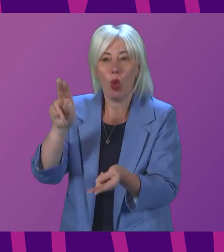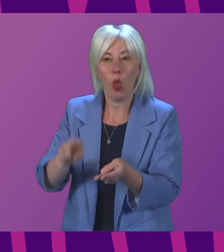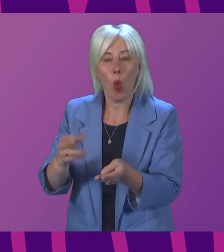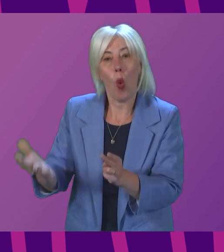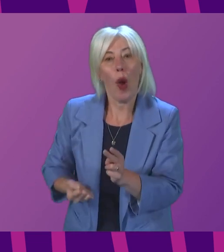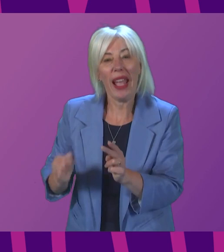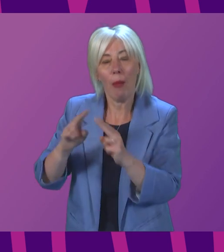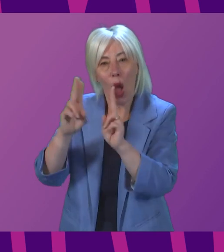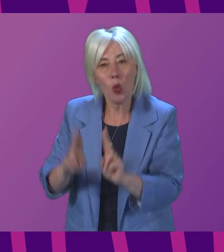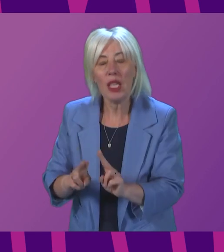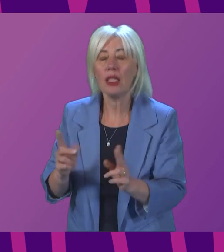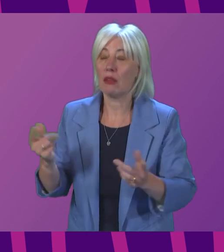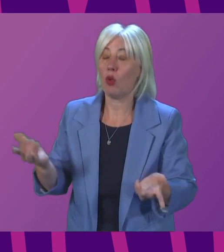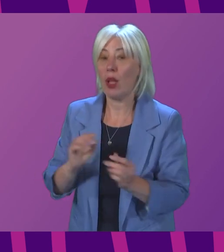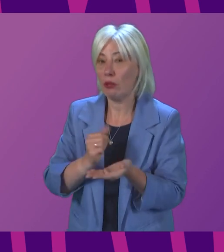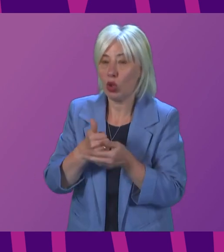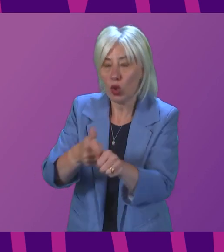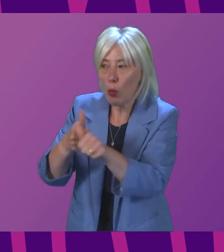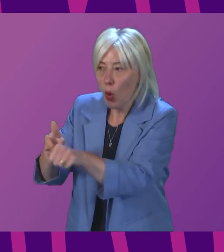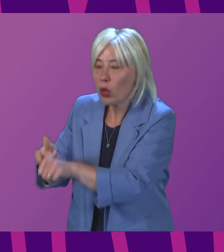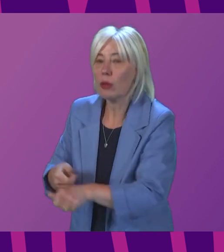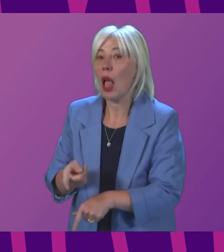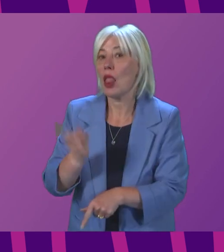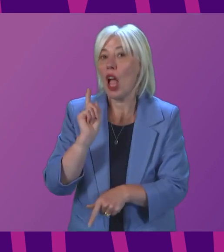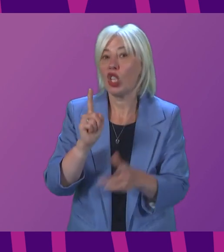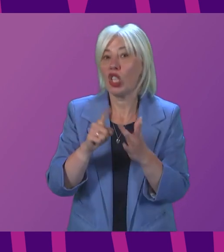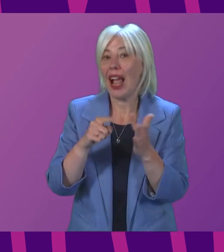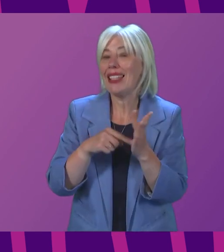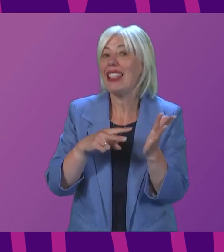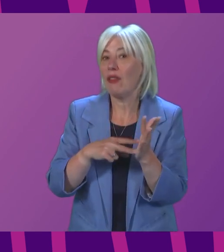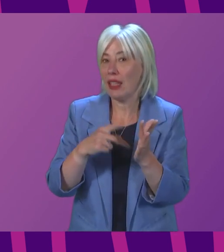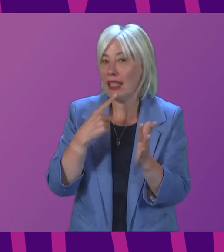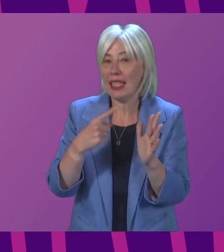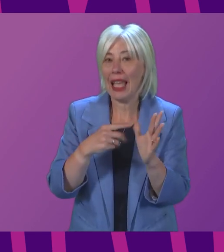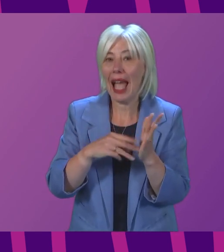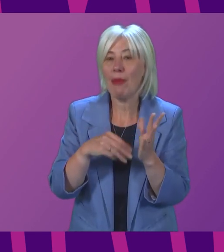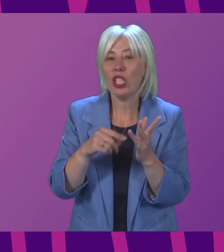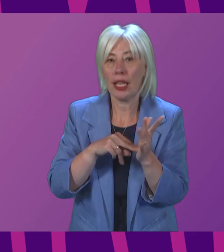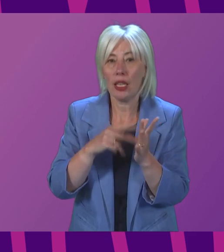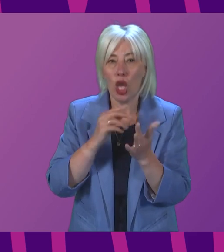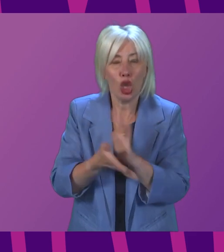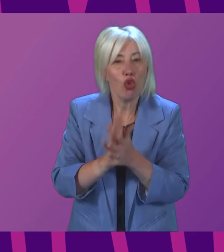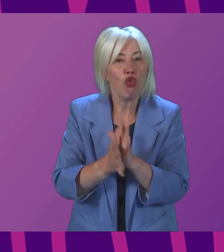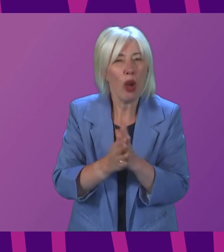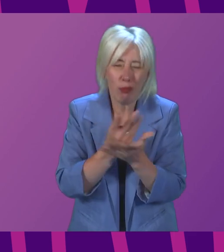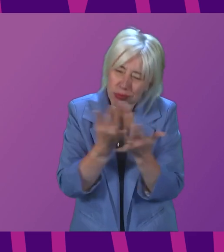Reports from ITV last year revealed that Amazon destroys millions of items of unsold stock